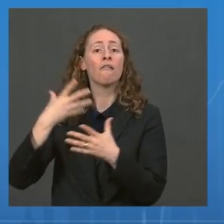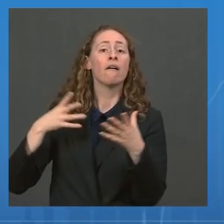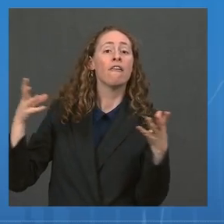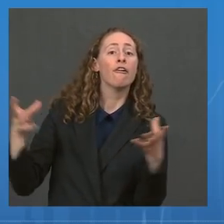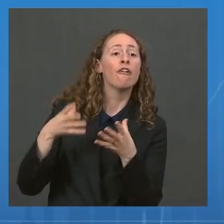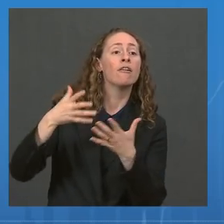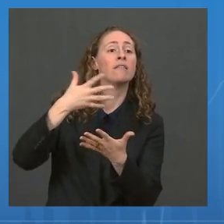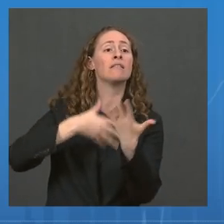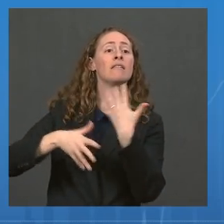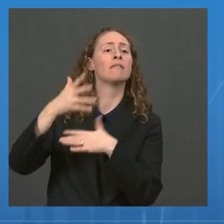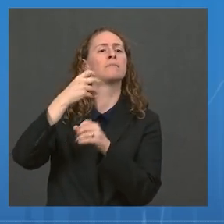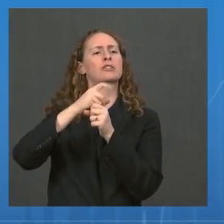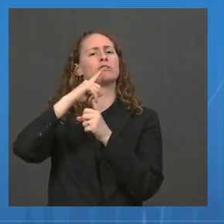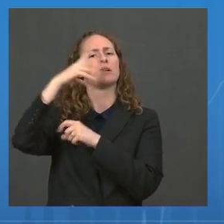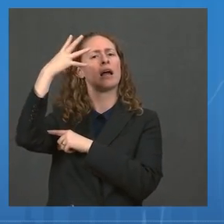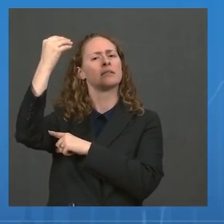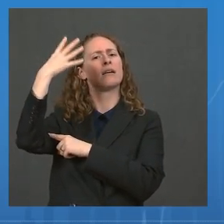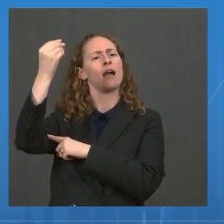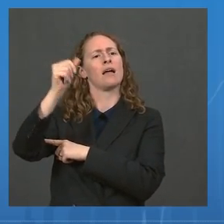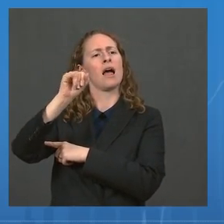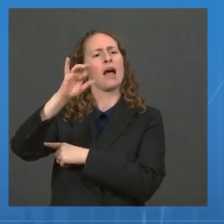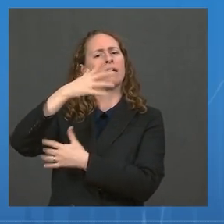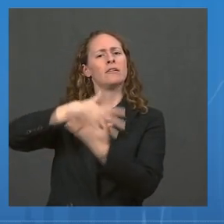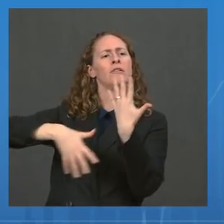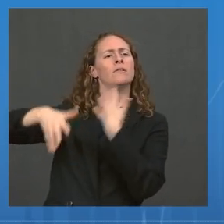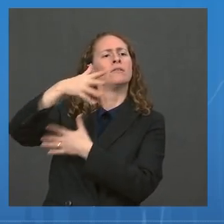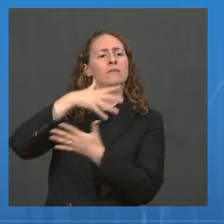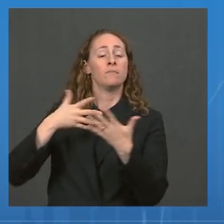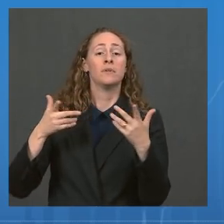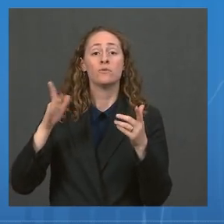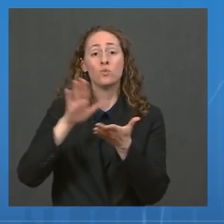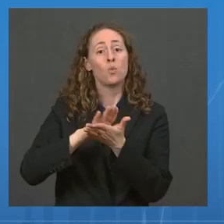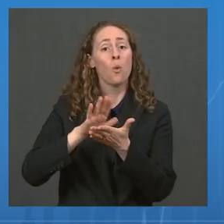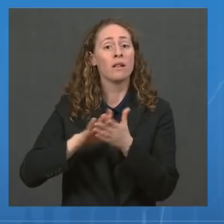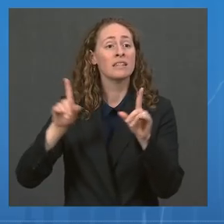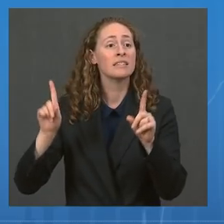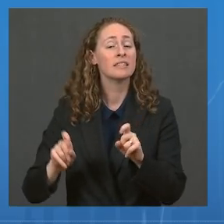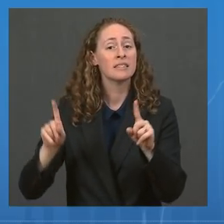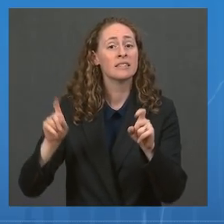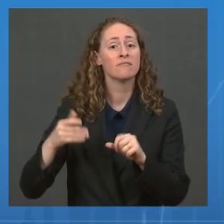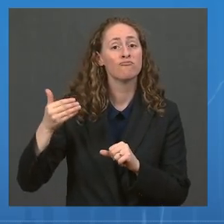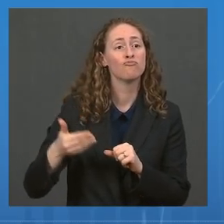and using testing in schools and other settings to identify and contain infection early.